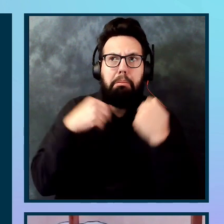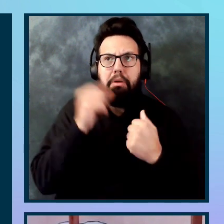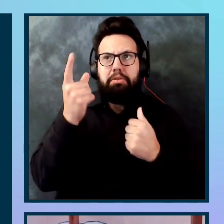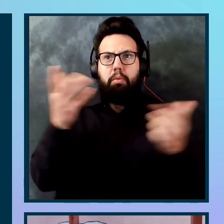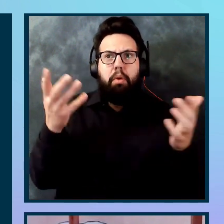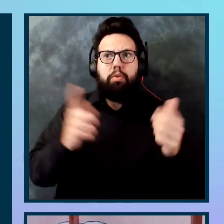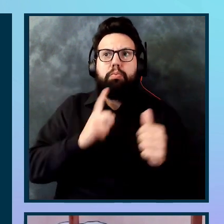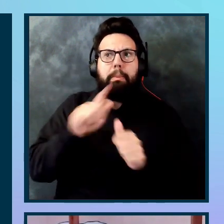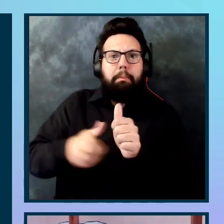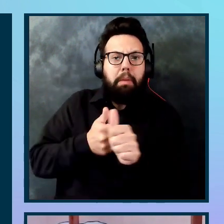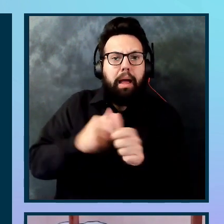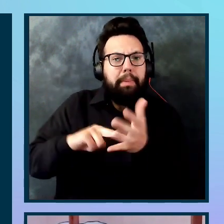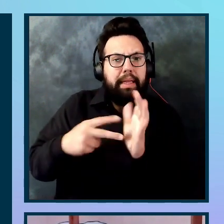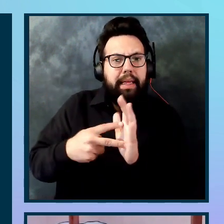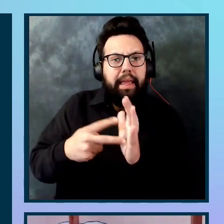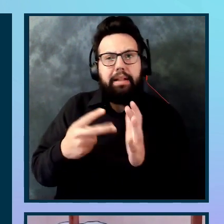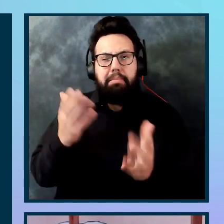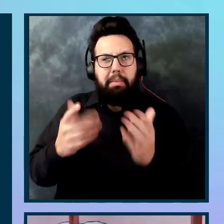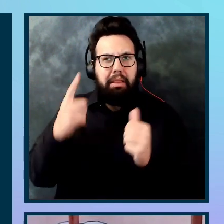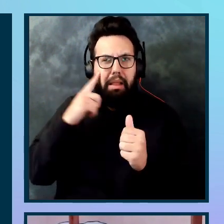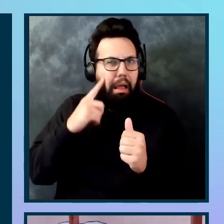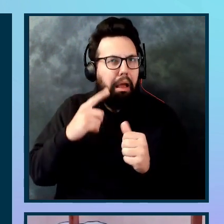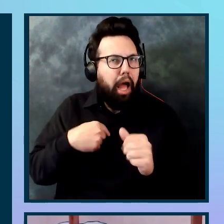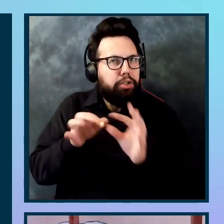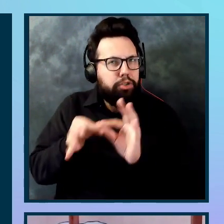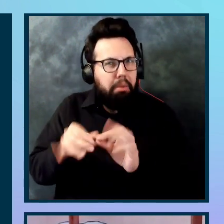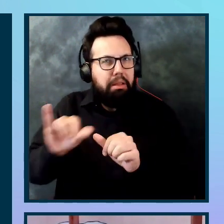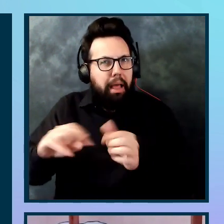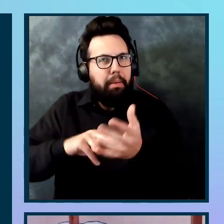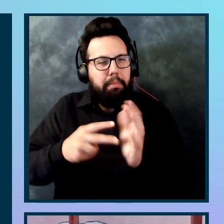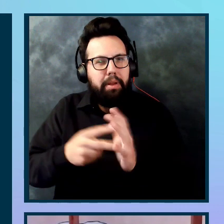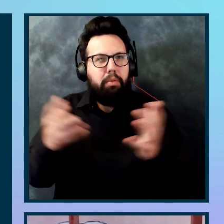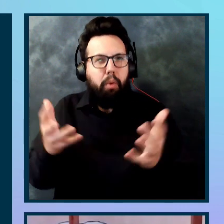and they might think of a better way or a more efficient way to approach it, but the annotations are already there,